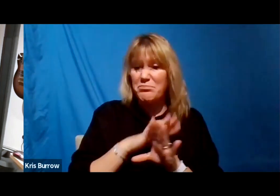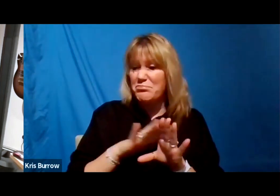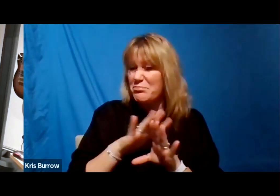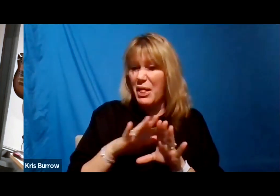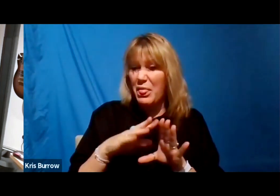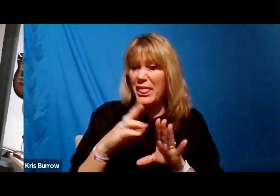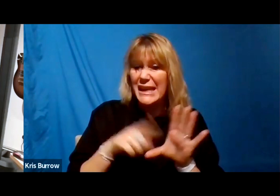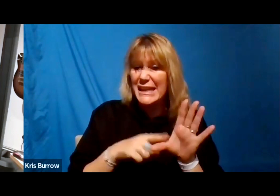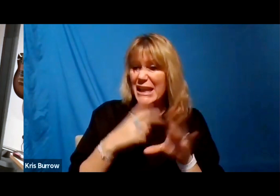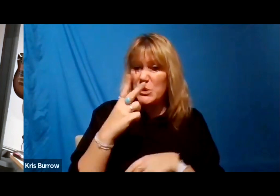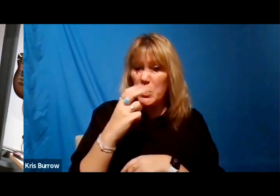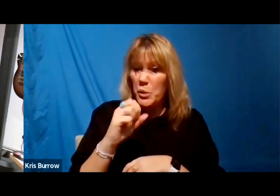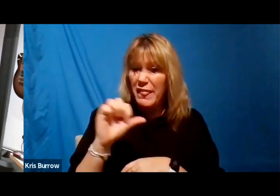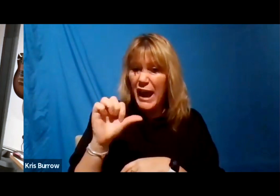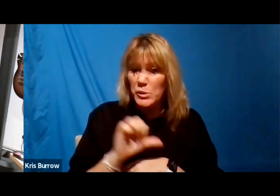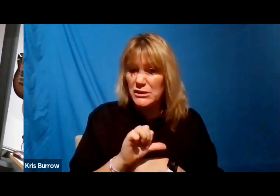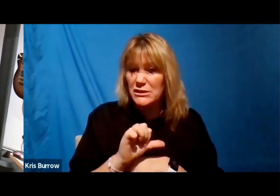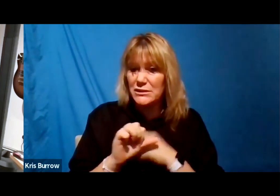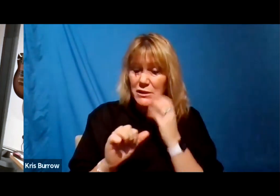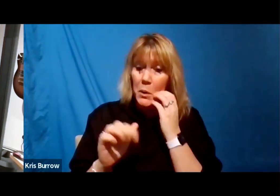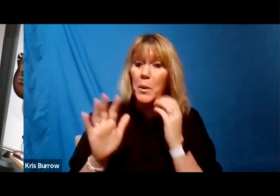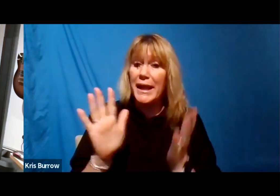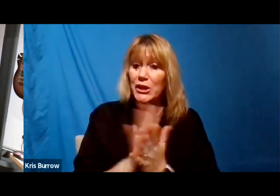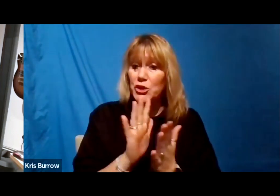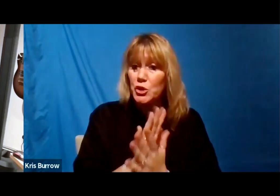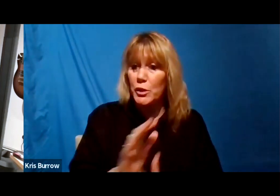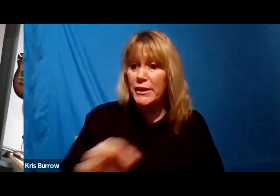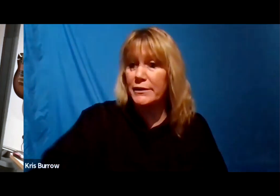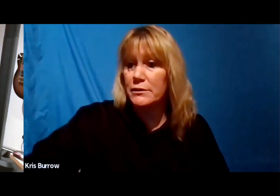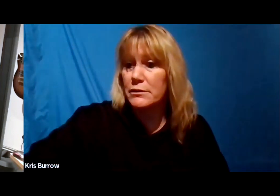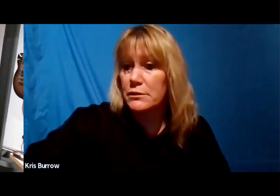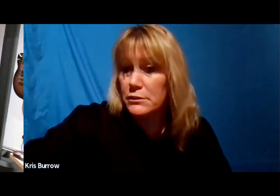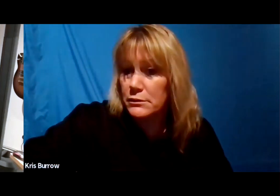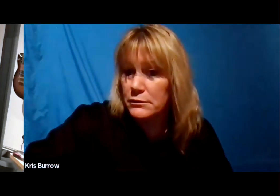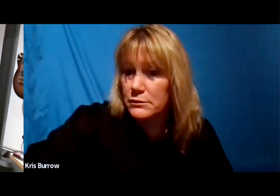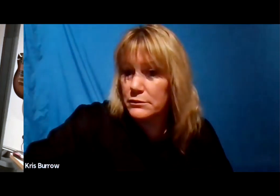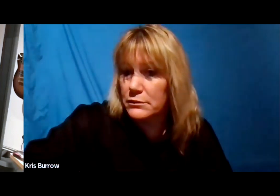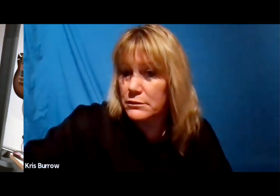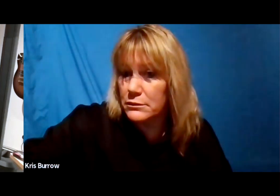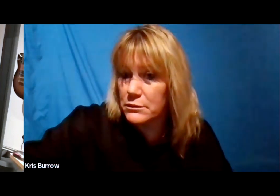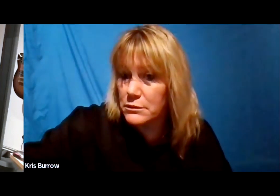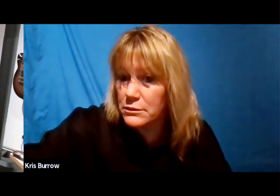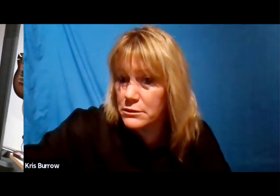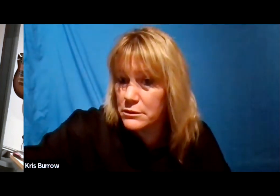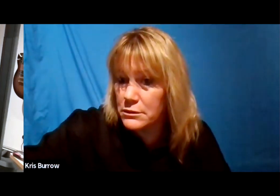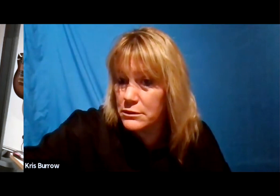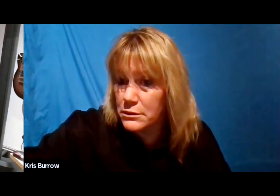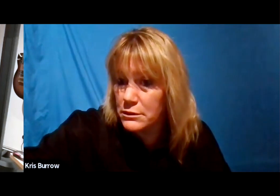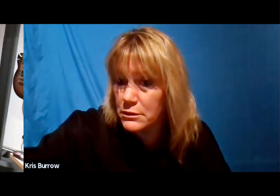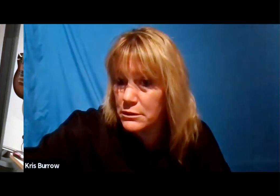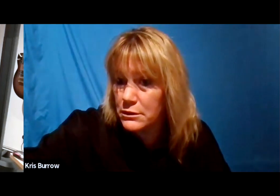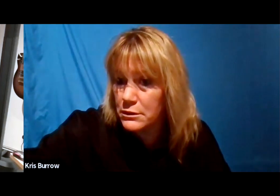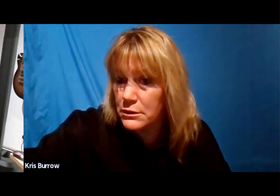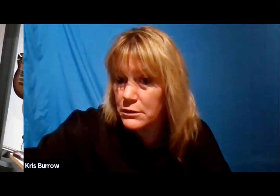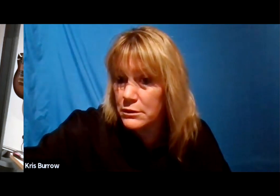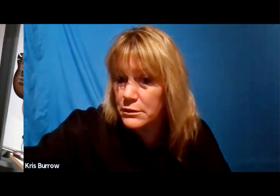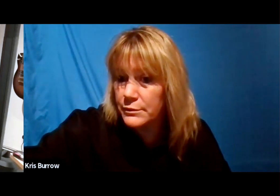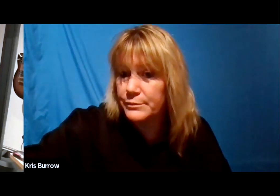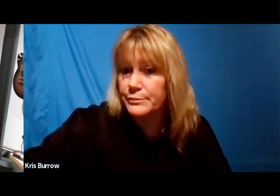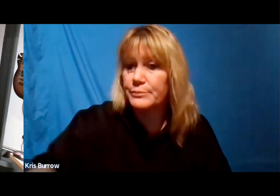Sam and Robin are all going to be great. Bye! Bye. Okay, well, it's over to me now, I get to introduce myself. So, host Robin Surgeoner, guitar player slightly out of tune singer, Angry Fish.